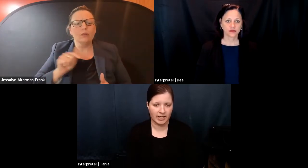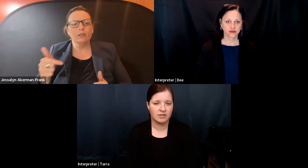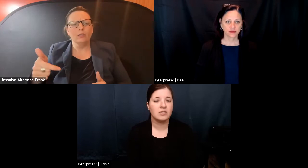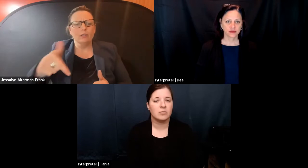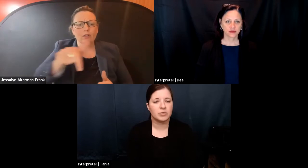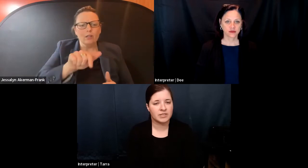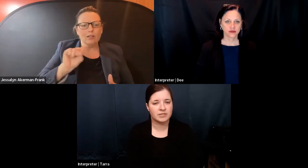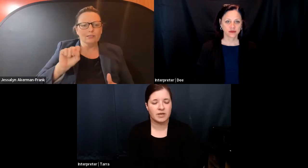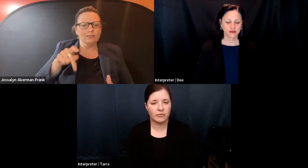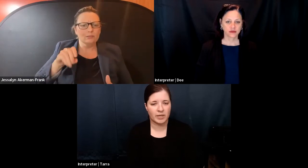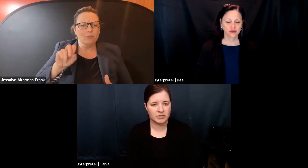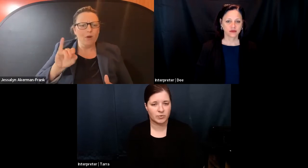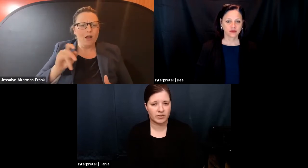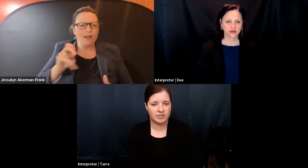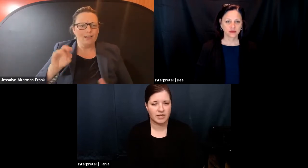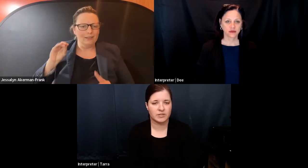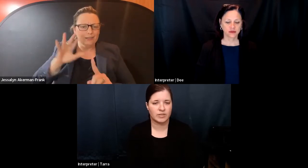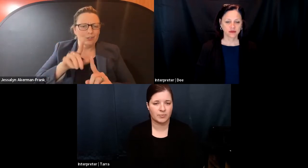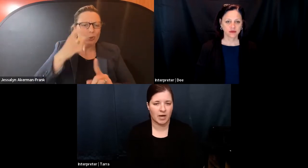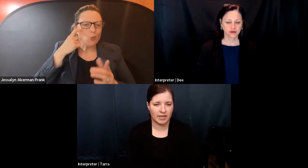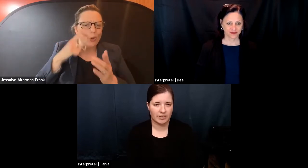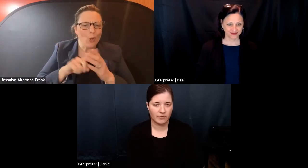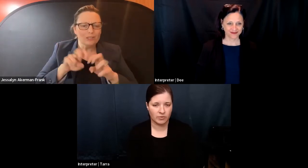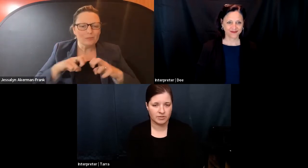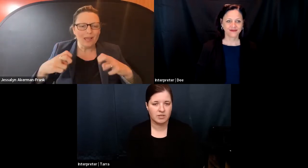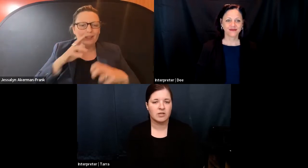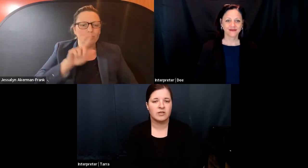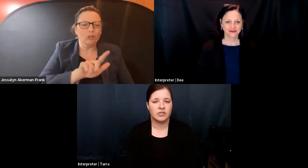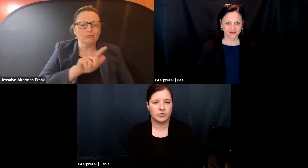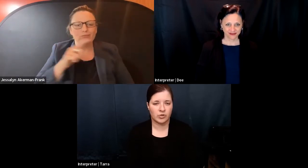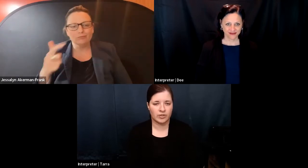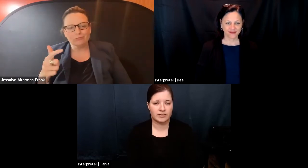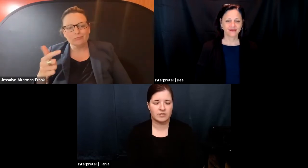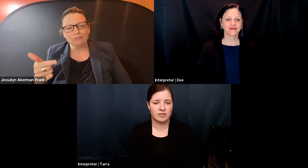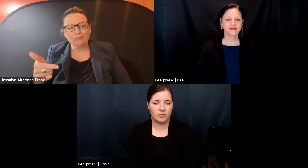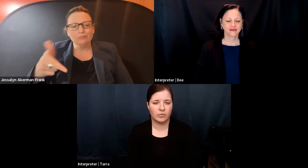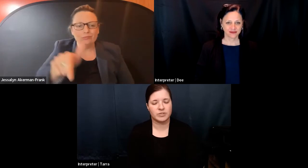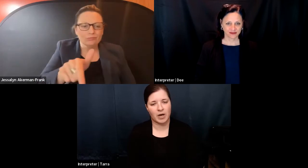If we have folks come on screen, we want to make sure that they are giving visual descriptions as well so everybody has access to the webinar tonight.